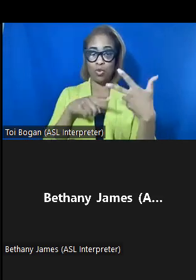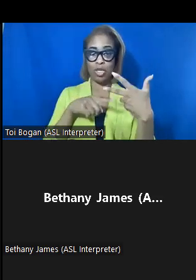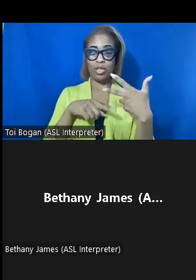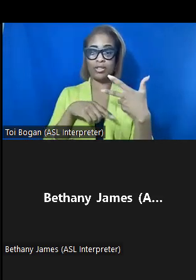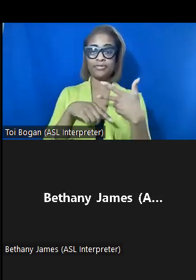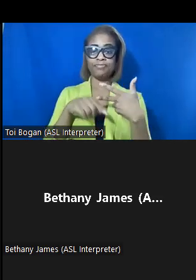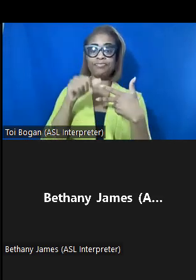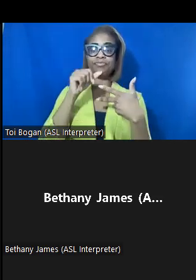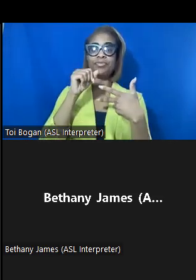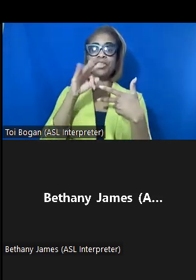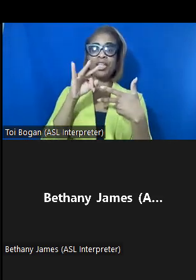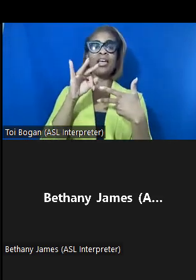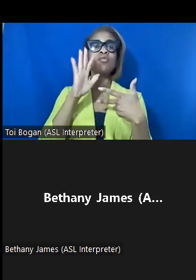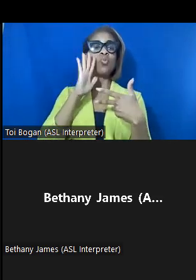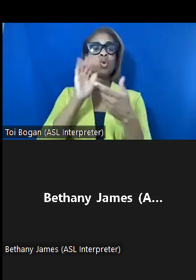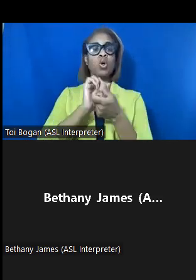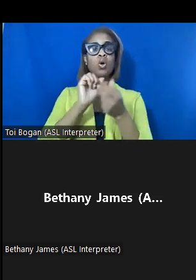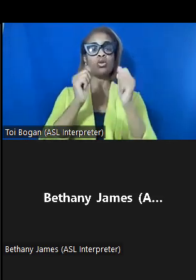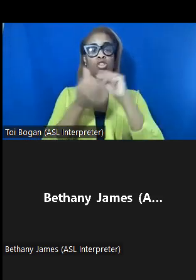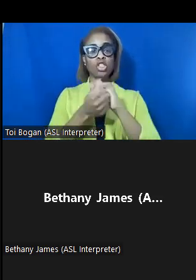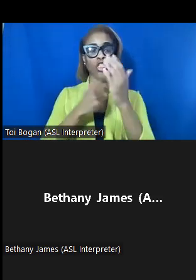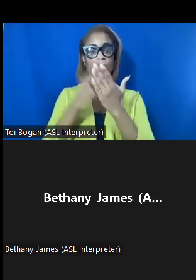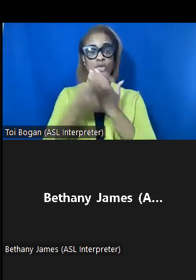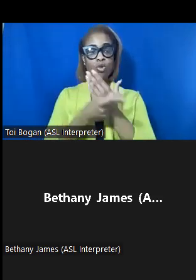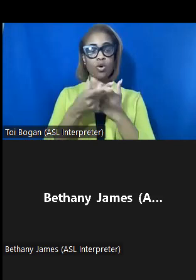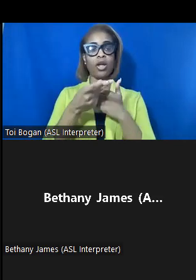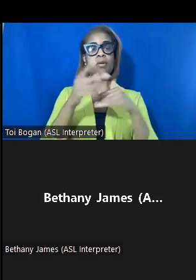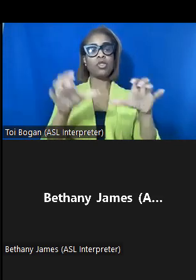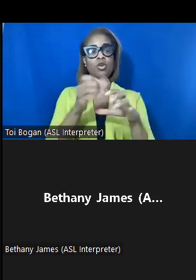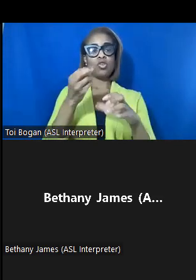If it fundamentally alters a program, service, or activity, they can deny that requested